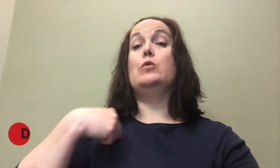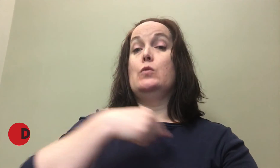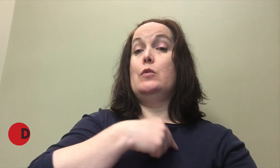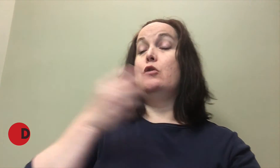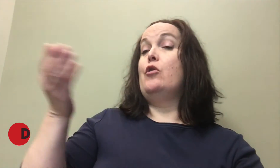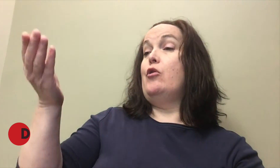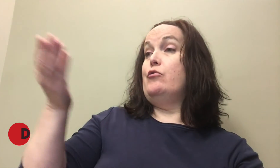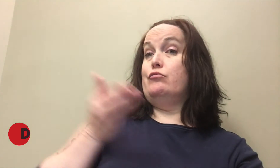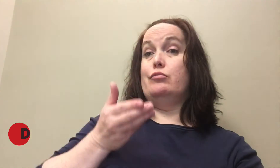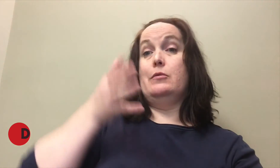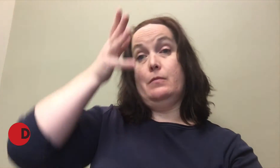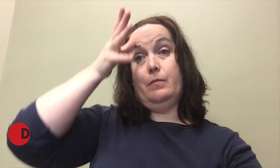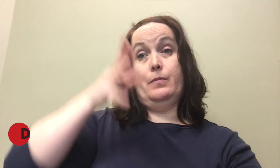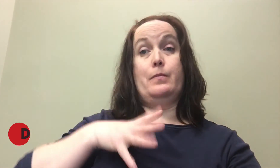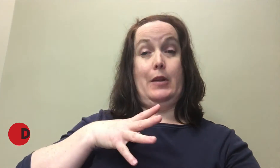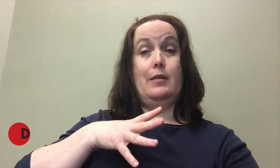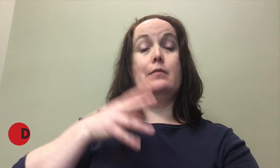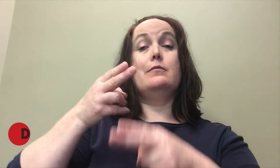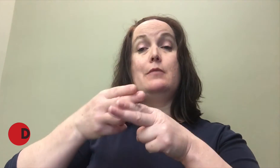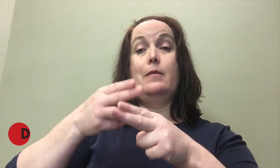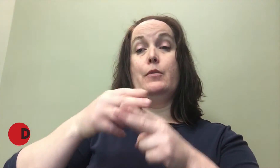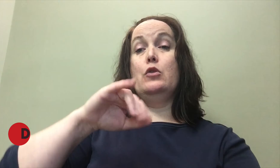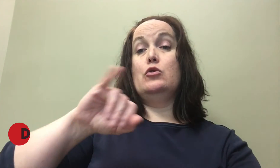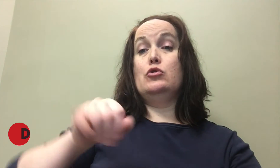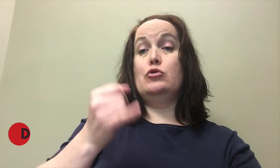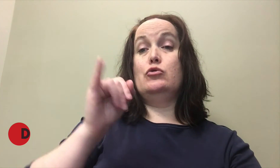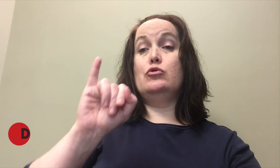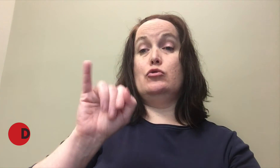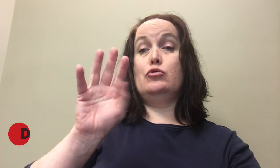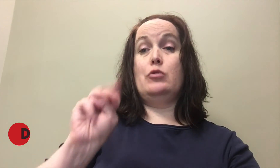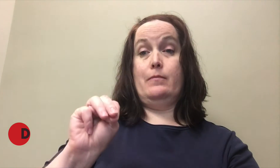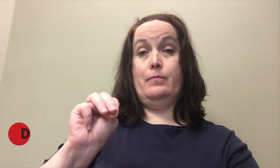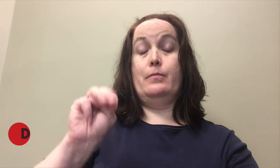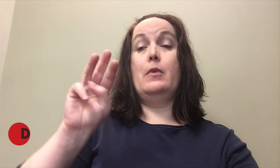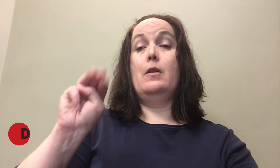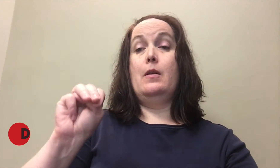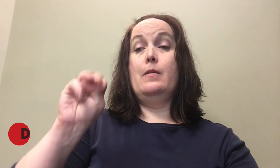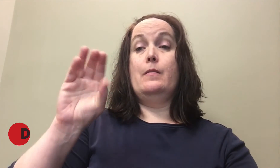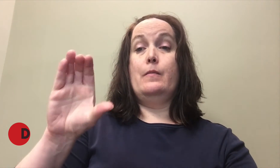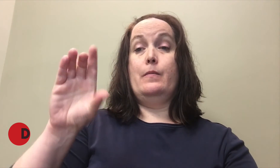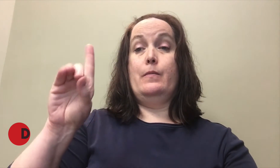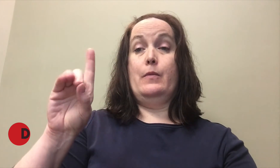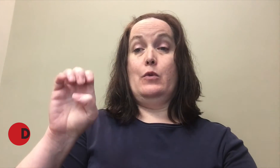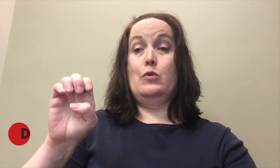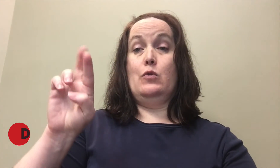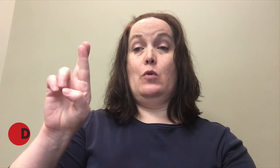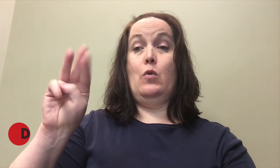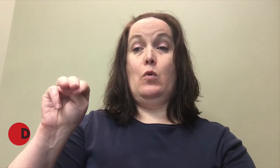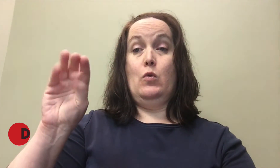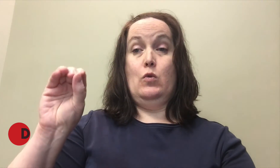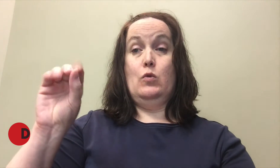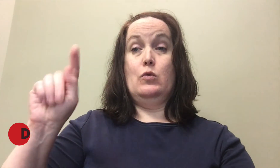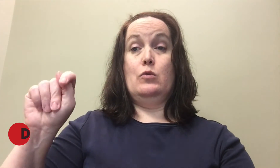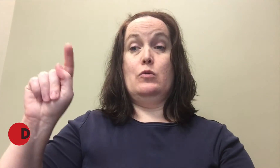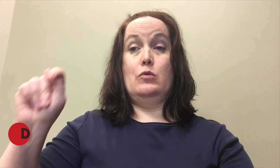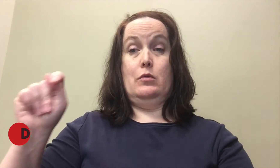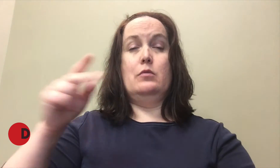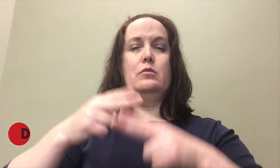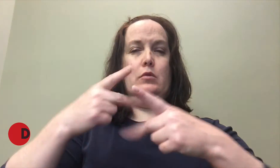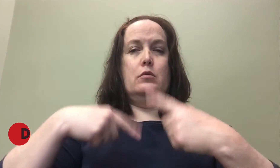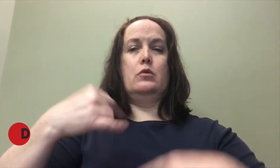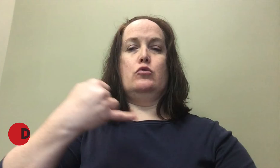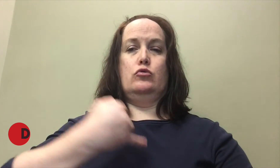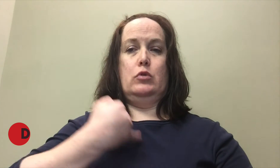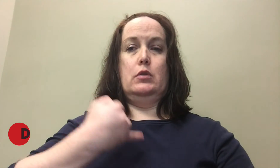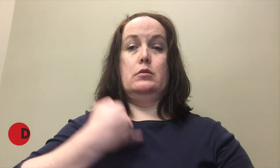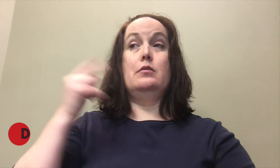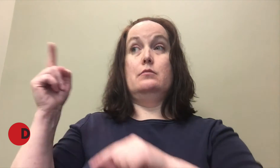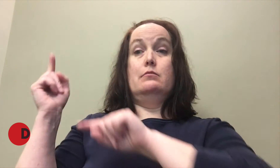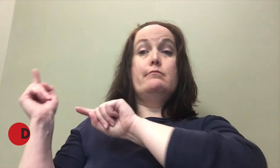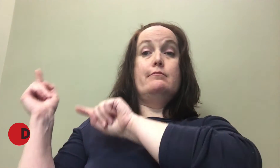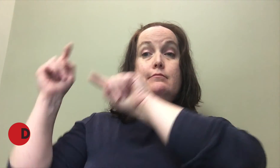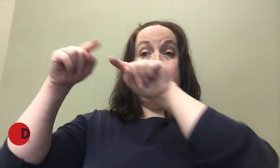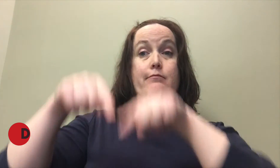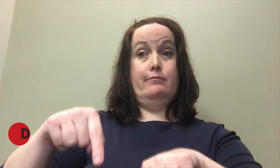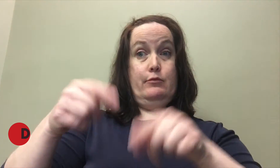We invited a man, Jim McDermott, to come here to show the short film